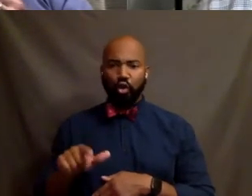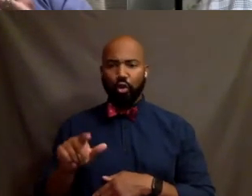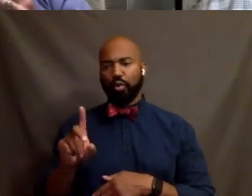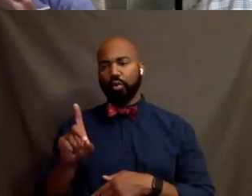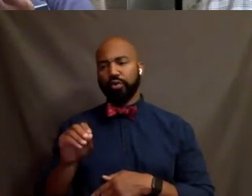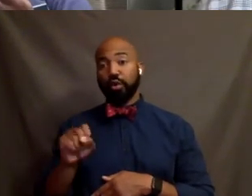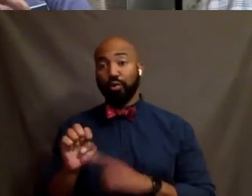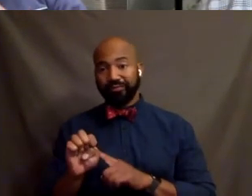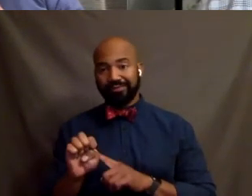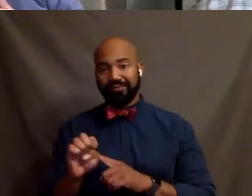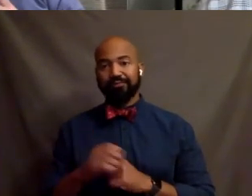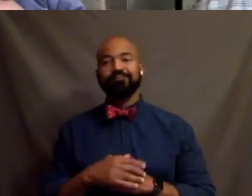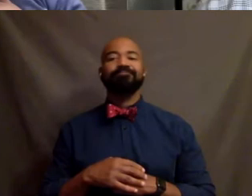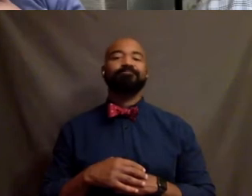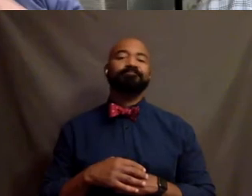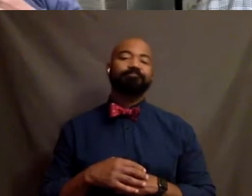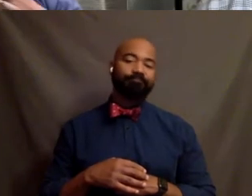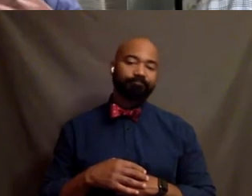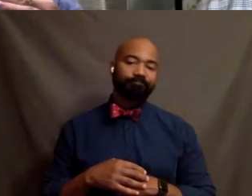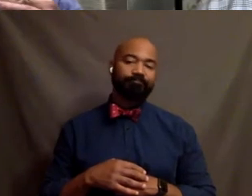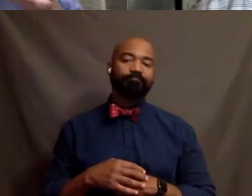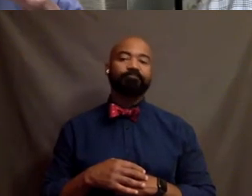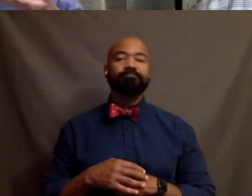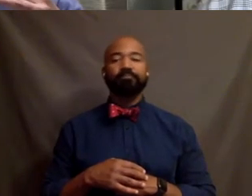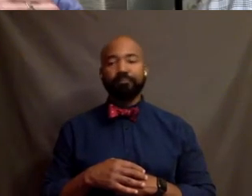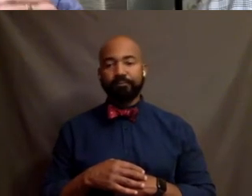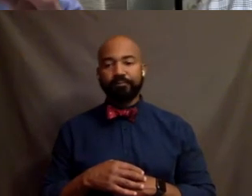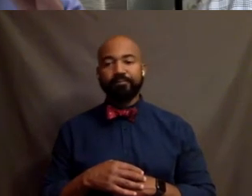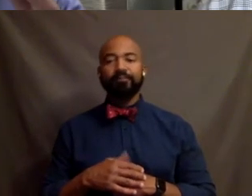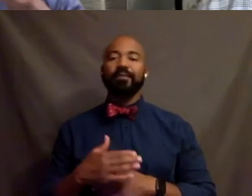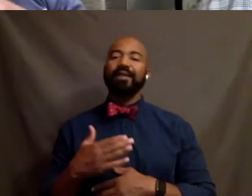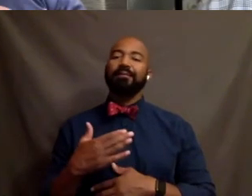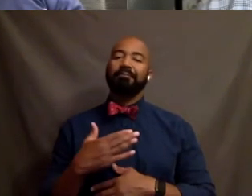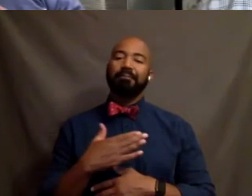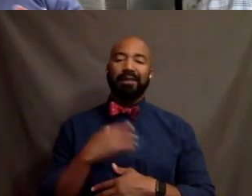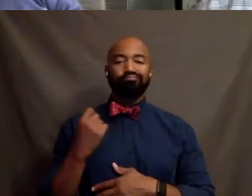my understanding is that it would provide some of those changes,